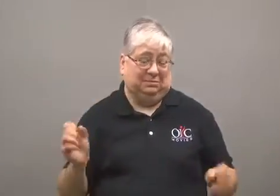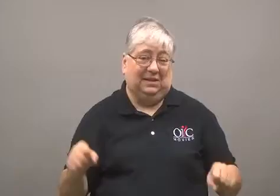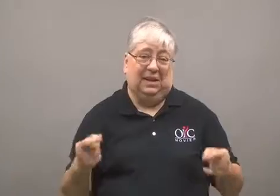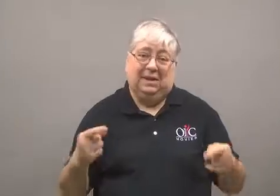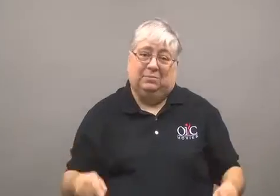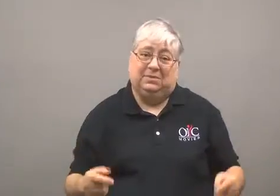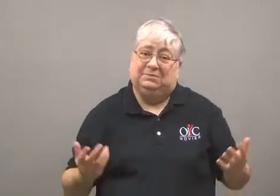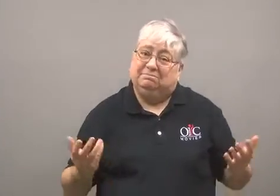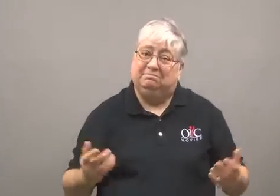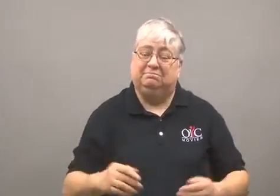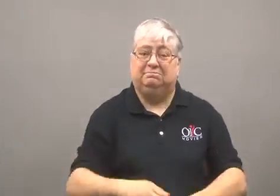It could happen.